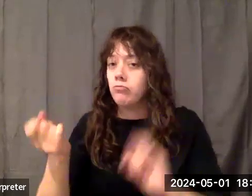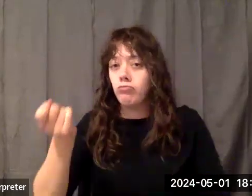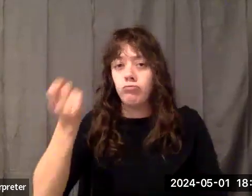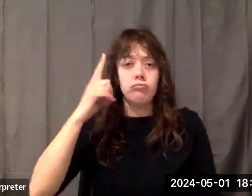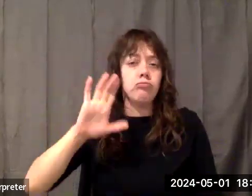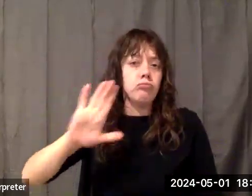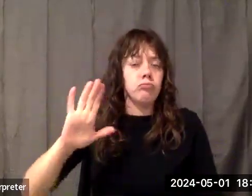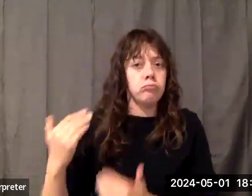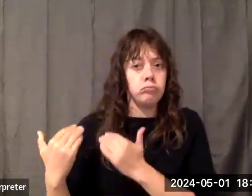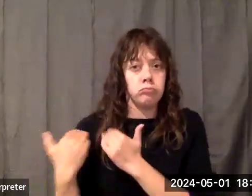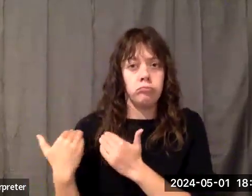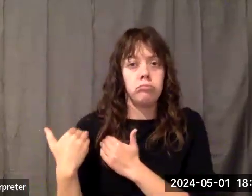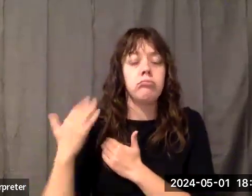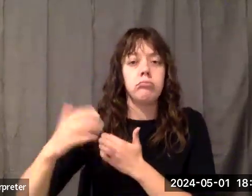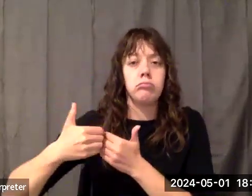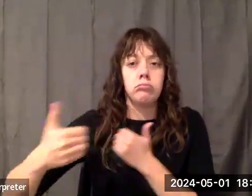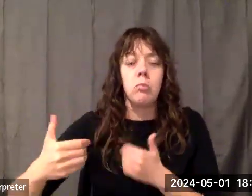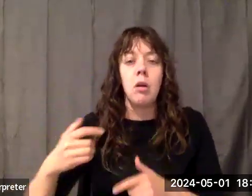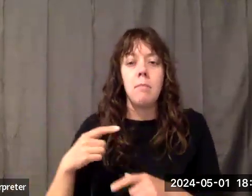to be covered by that associate stipend.